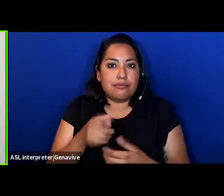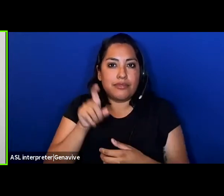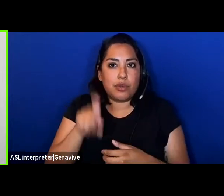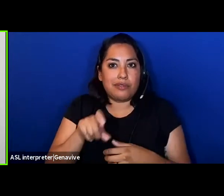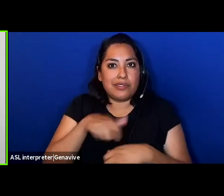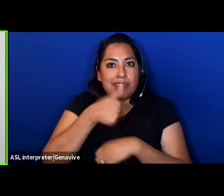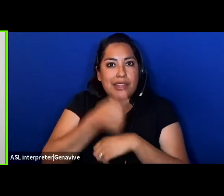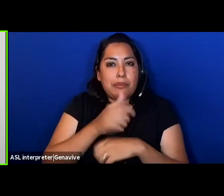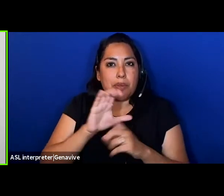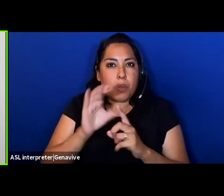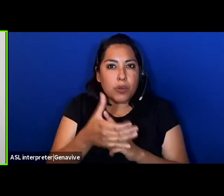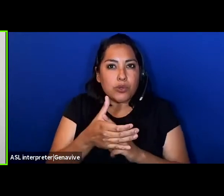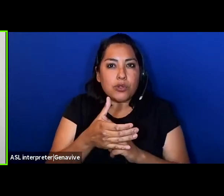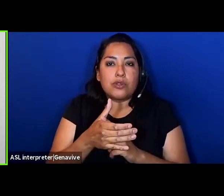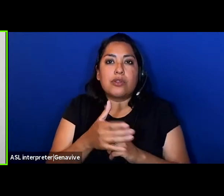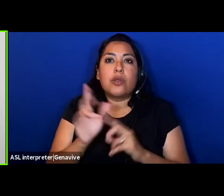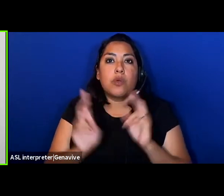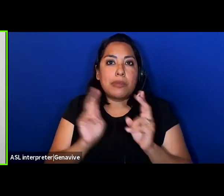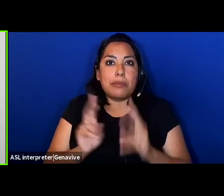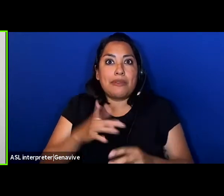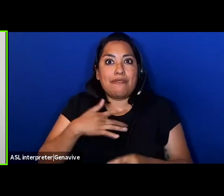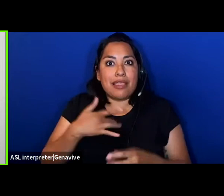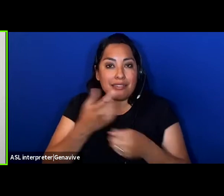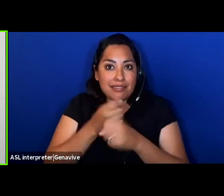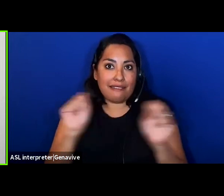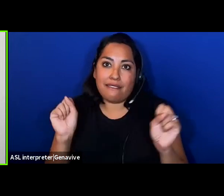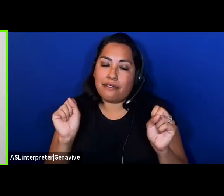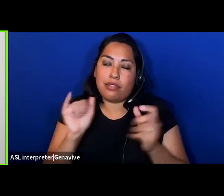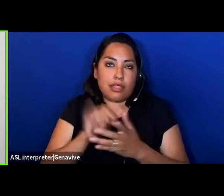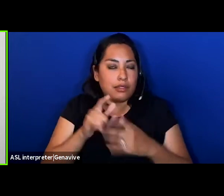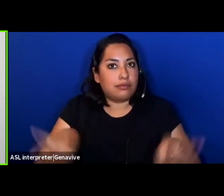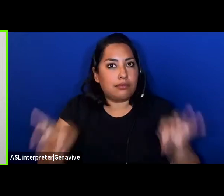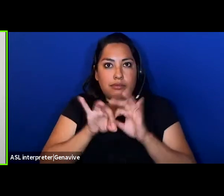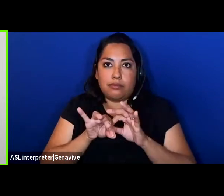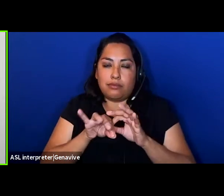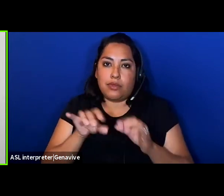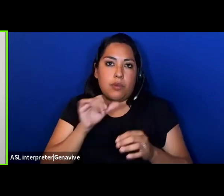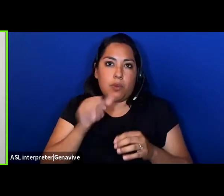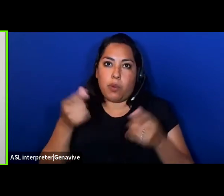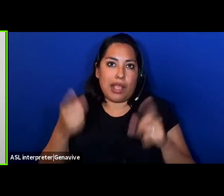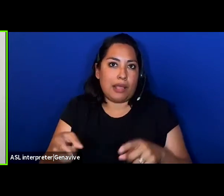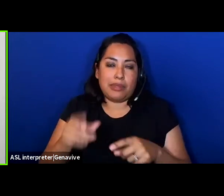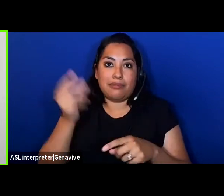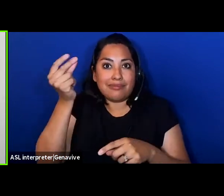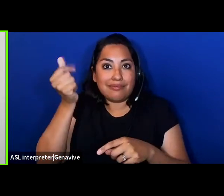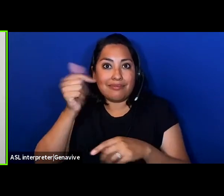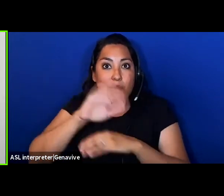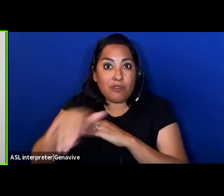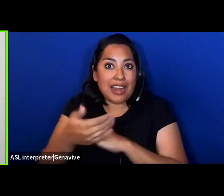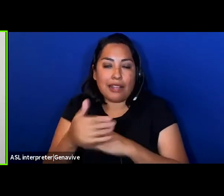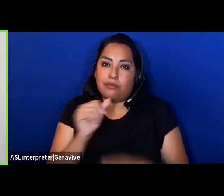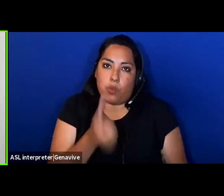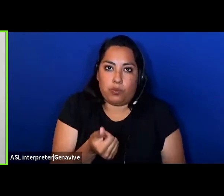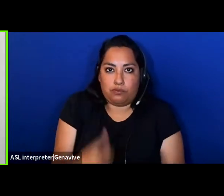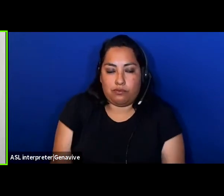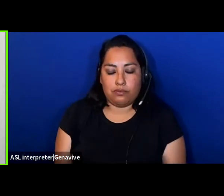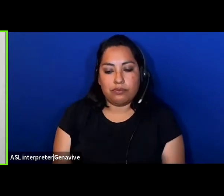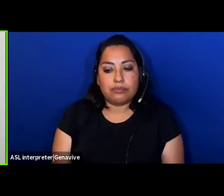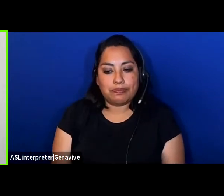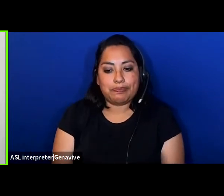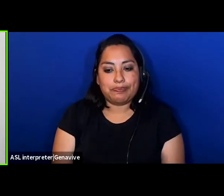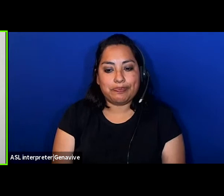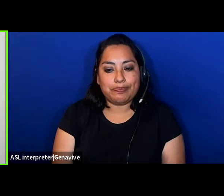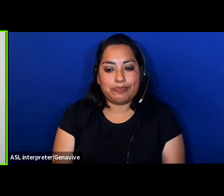people feel safe, is essential and it doesn't happen overnight. Yeah. Good question, Tanya.